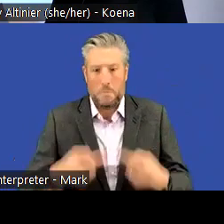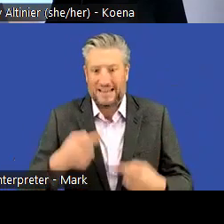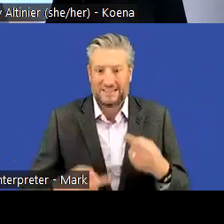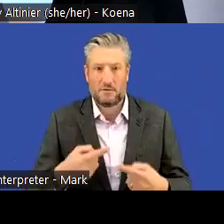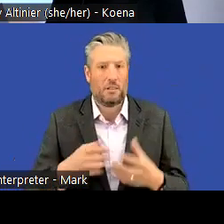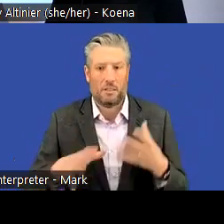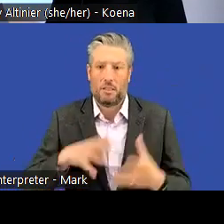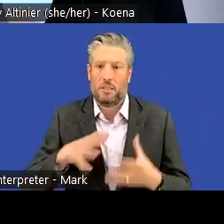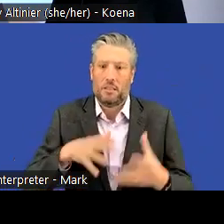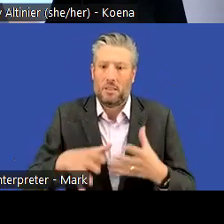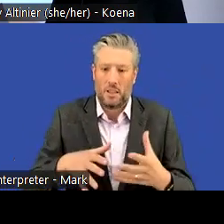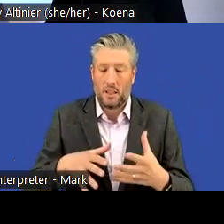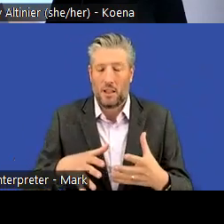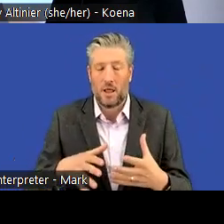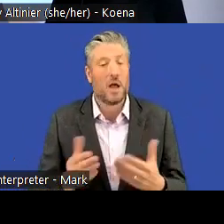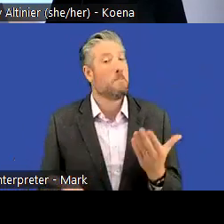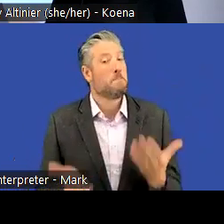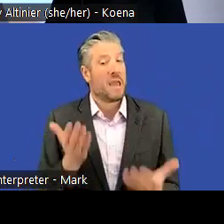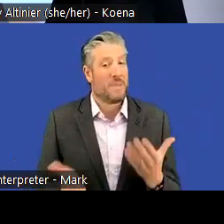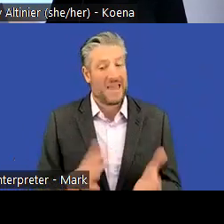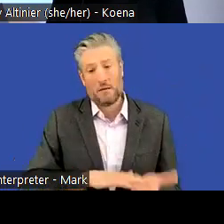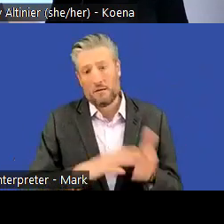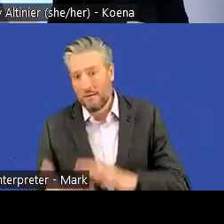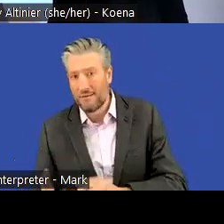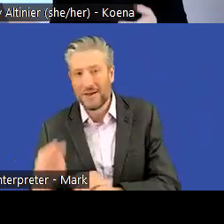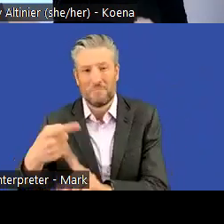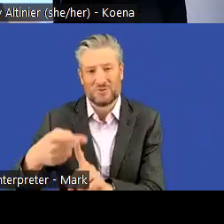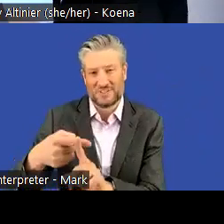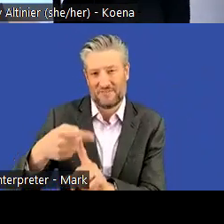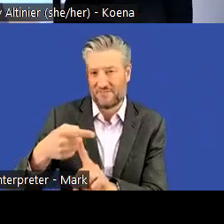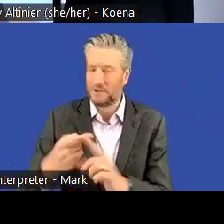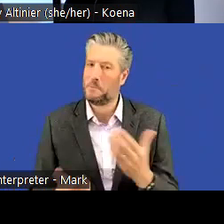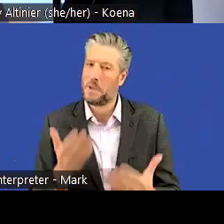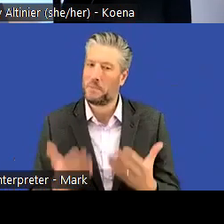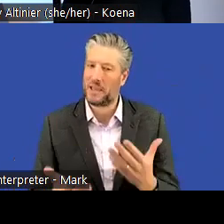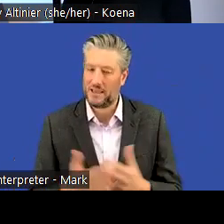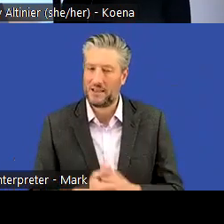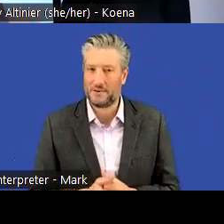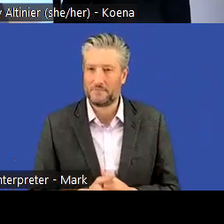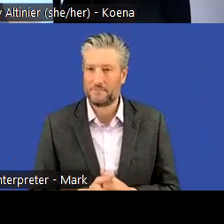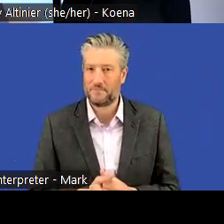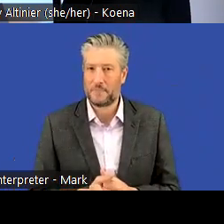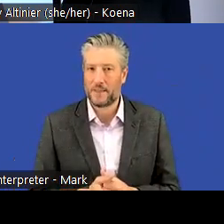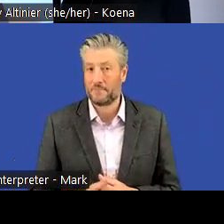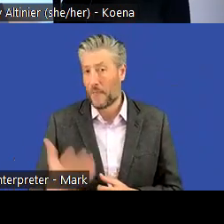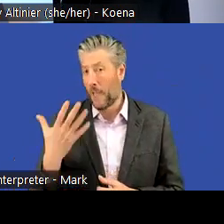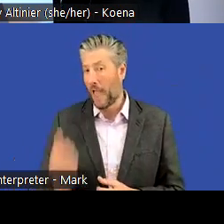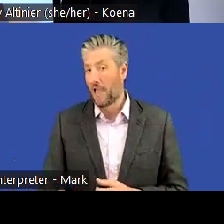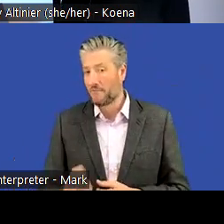I want to be positive in my conclusion because this opportunity can be part of our political